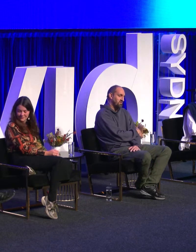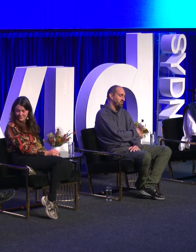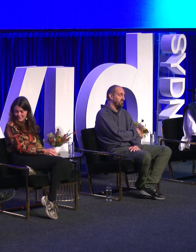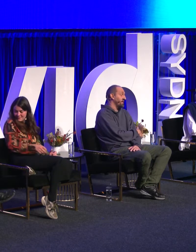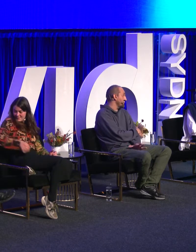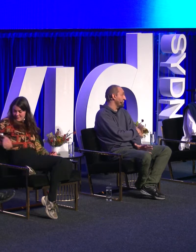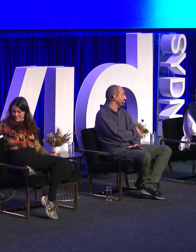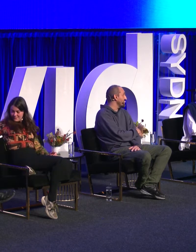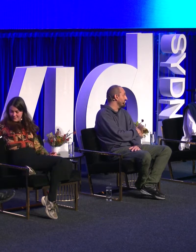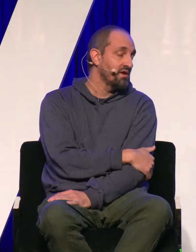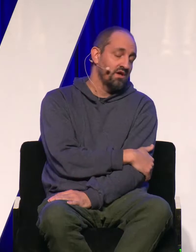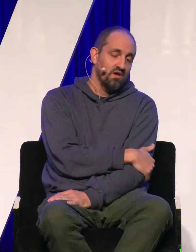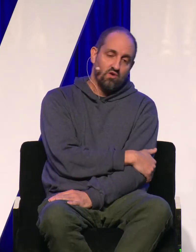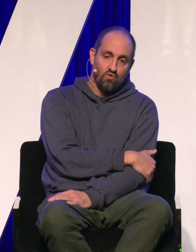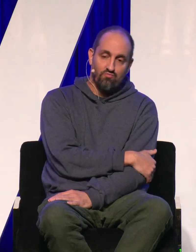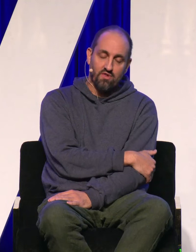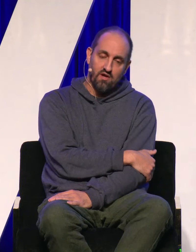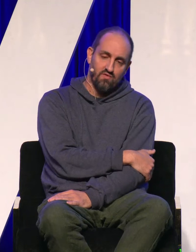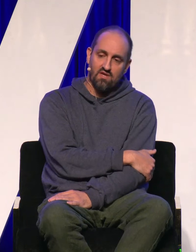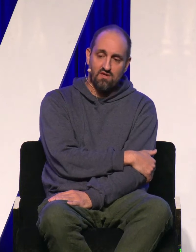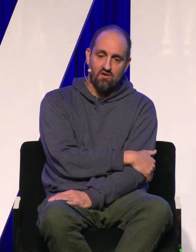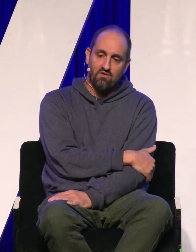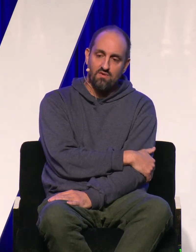to people economically who rely on the gig economy.